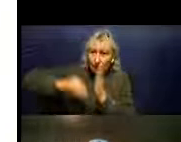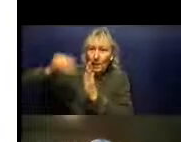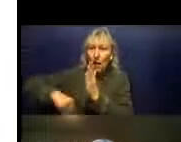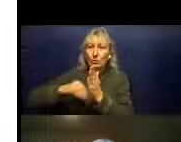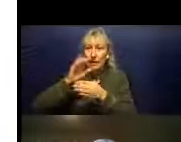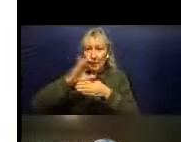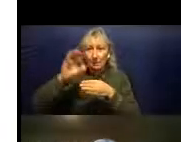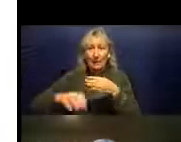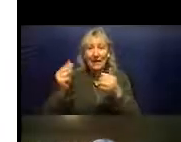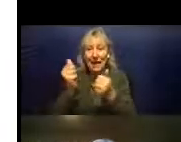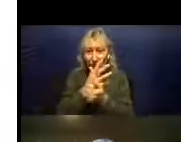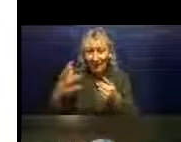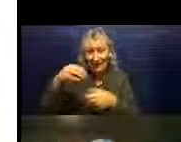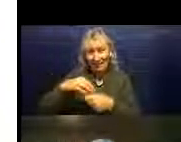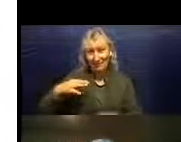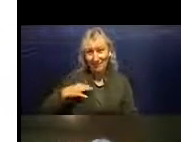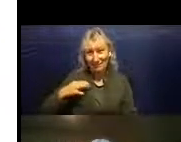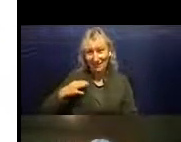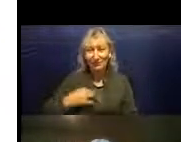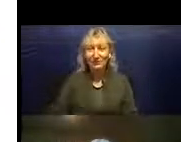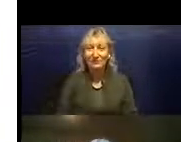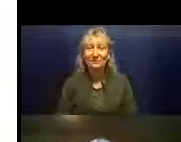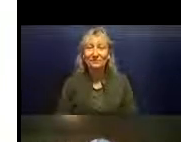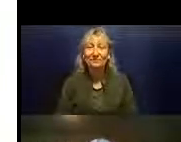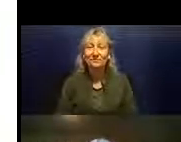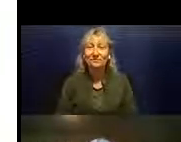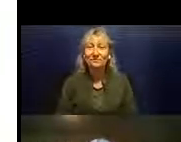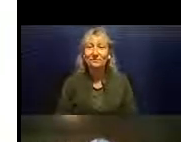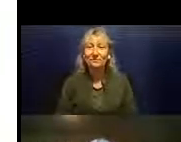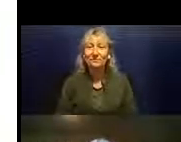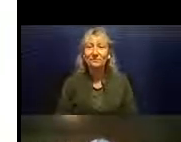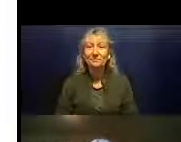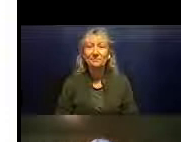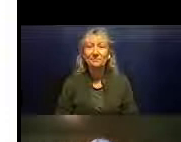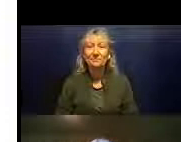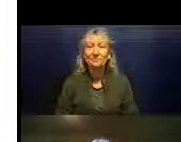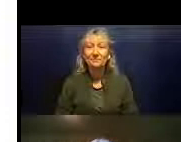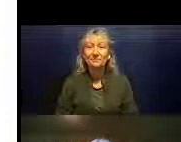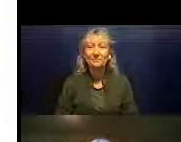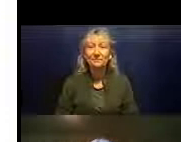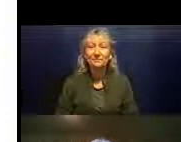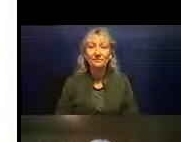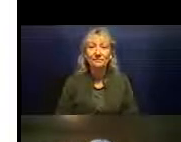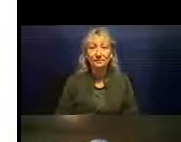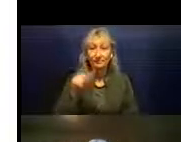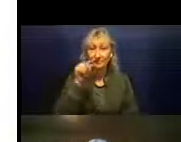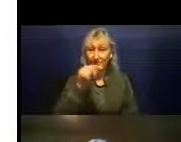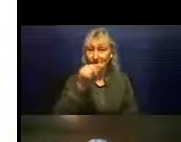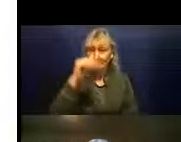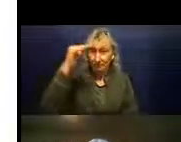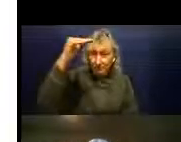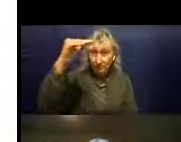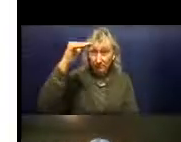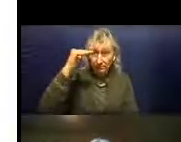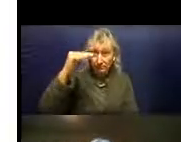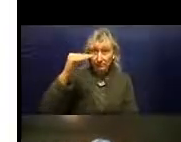If you have to call their support line 1, 8, 5, 5, 805, 0, 4, 6, or support dot Oregon buys that da s dot Oregon dot com and then just complete and submit all the application.